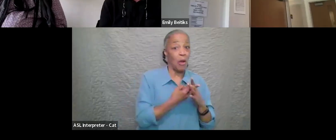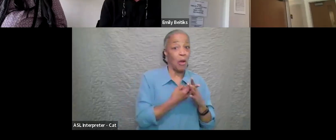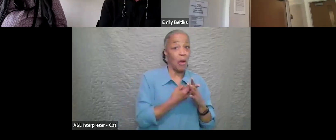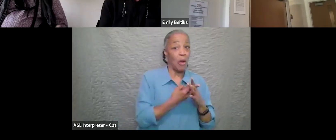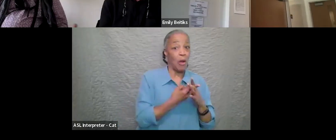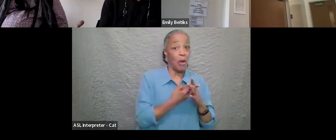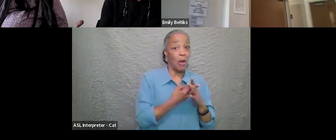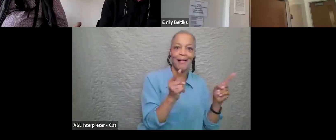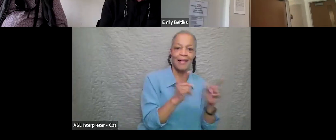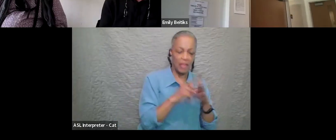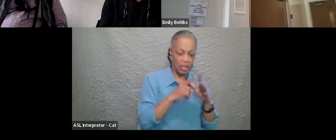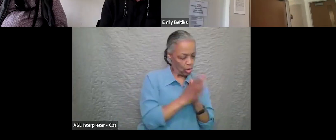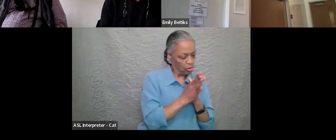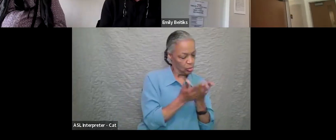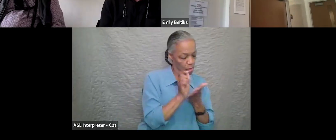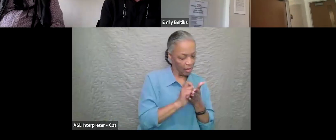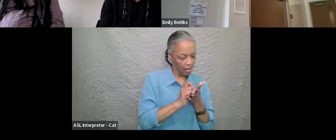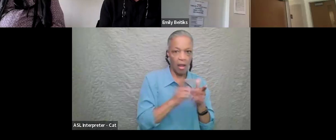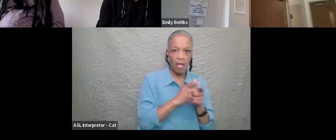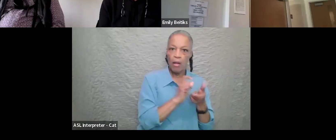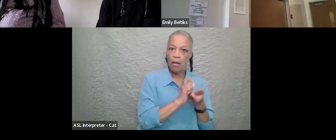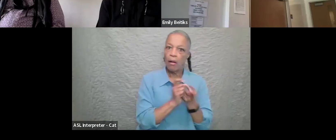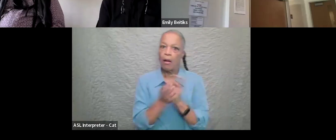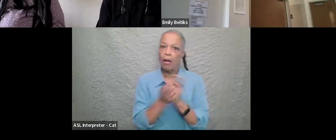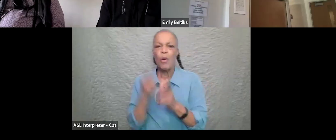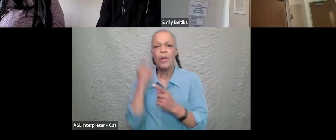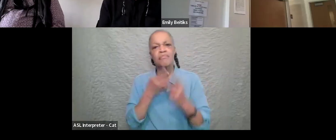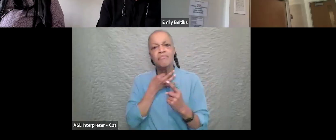And what are you left wondering about now, looking back on that process?